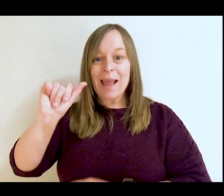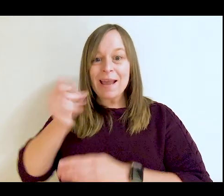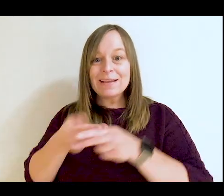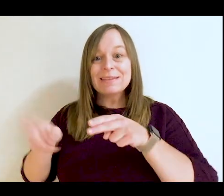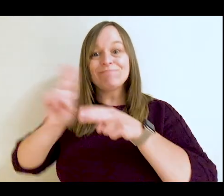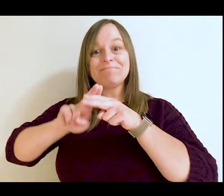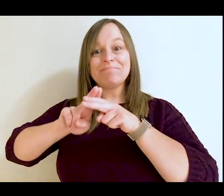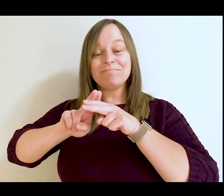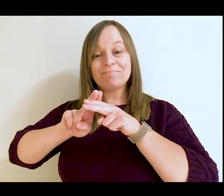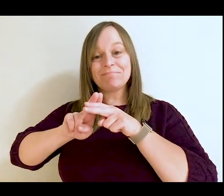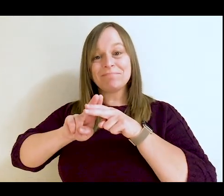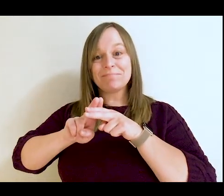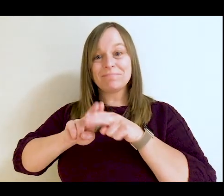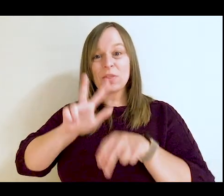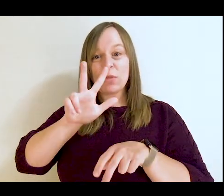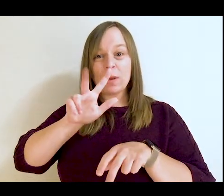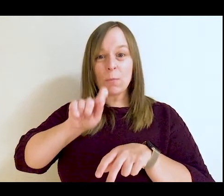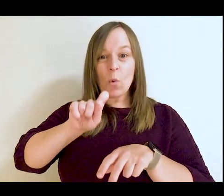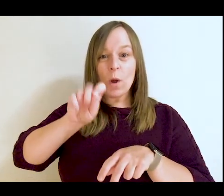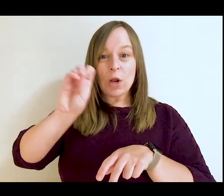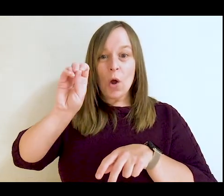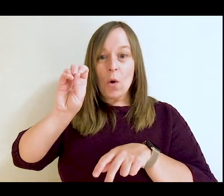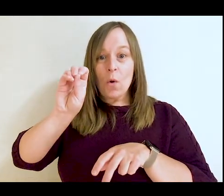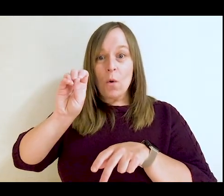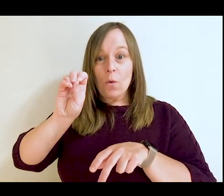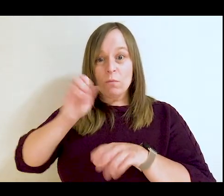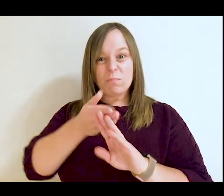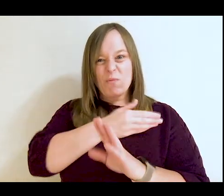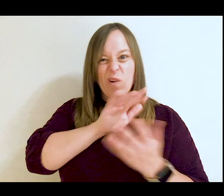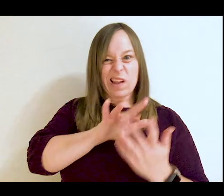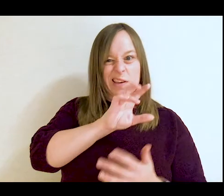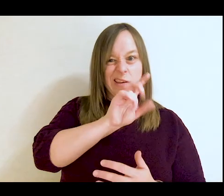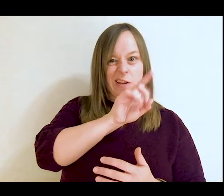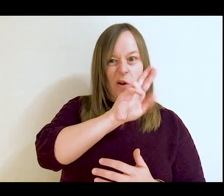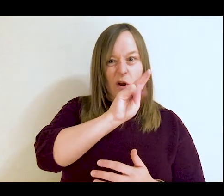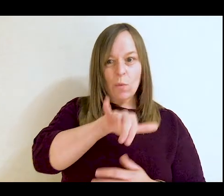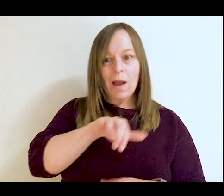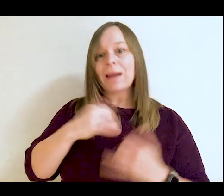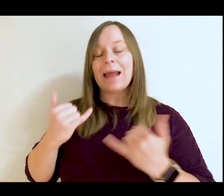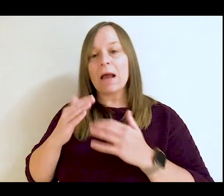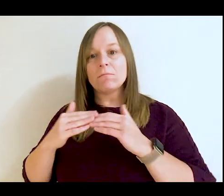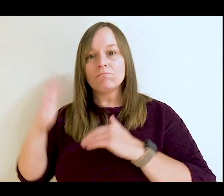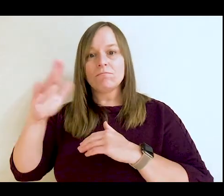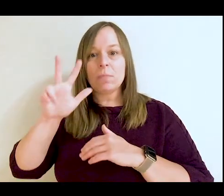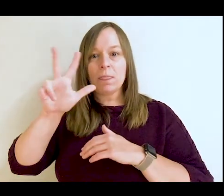has increased from below 3.0 - prior to me contacting the DRNY - To now, I'm at a